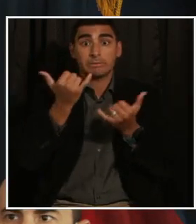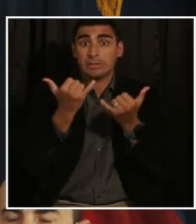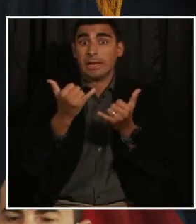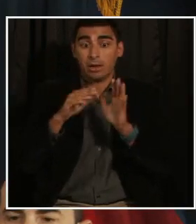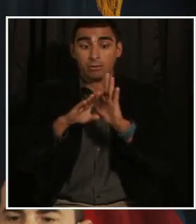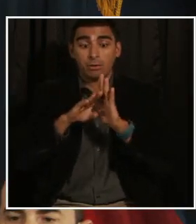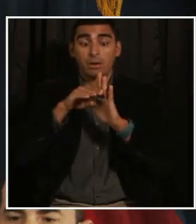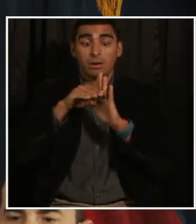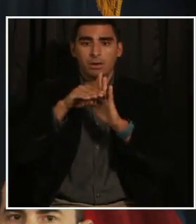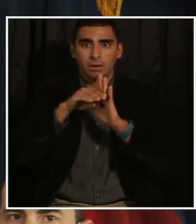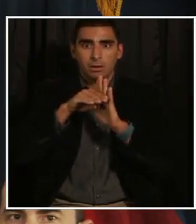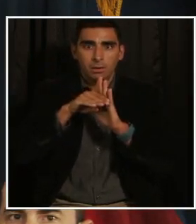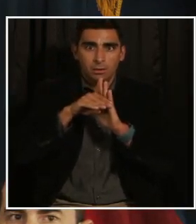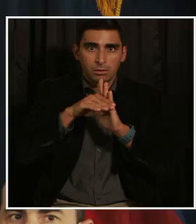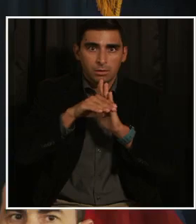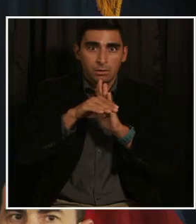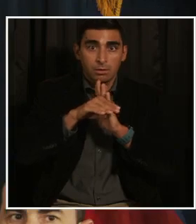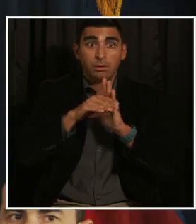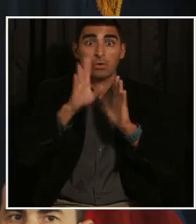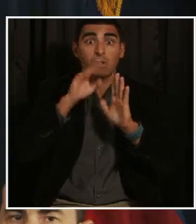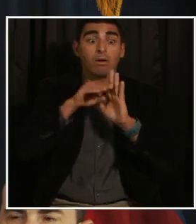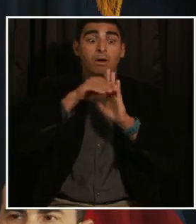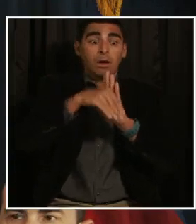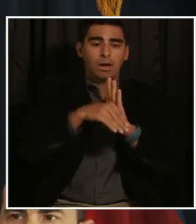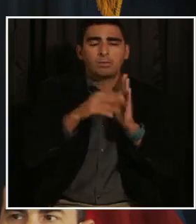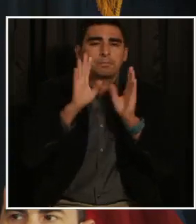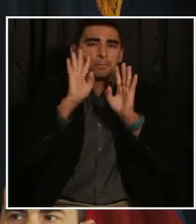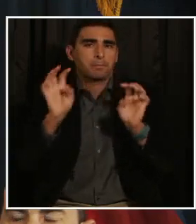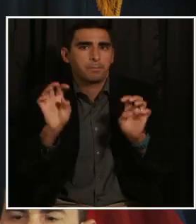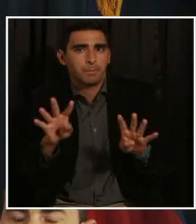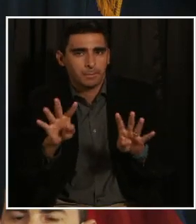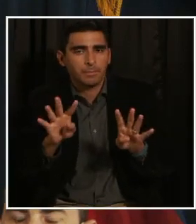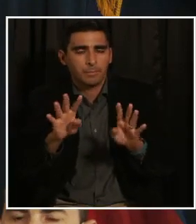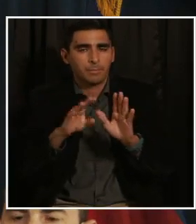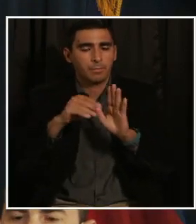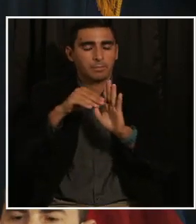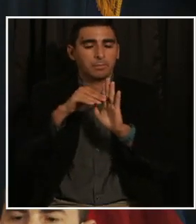may or may not be a decrease it's too early to say uh with regard to that but certainly we'll